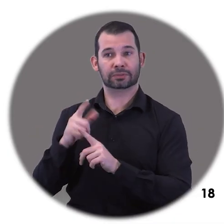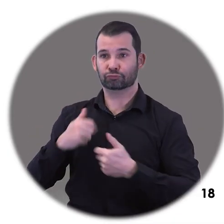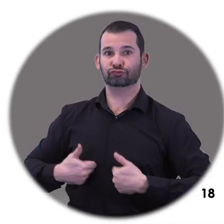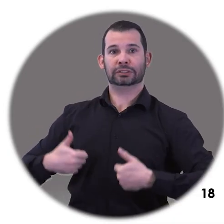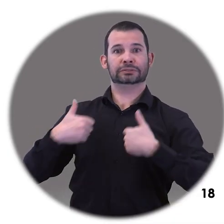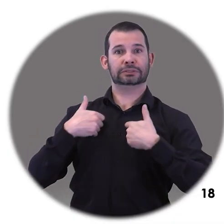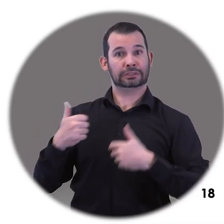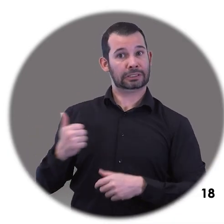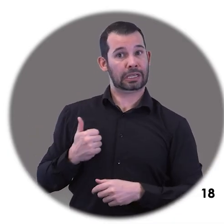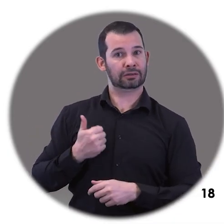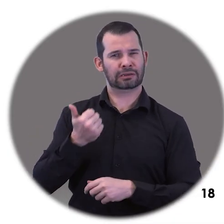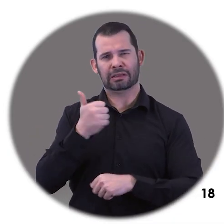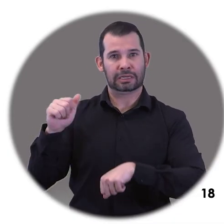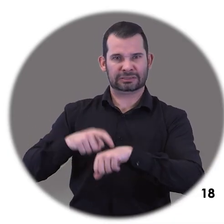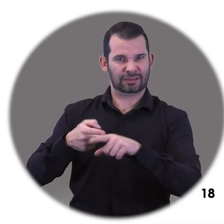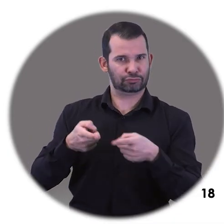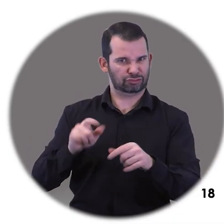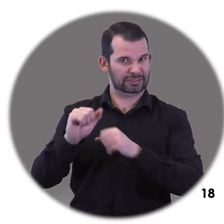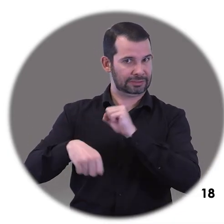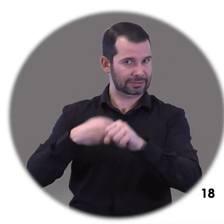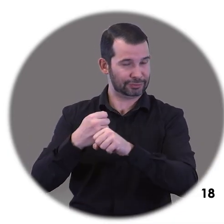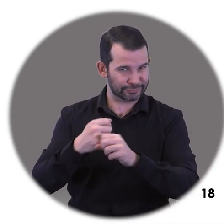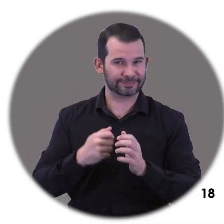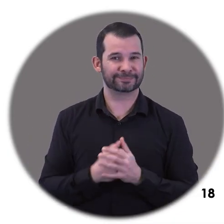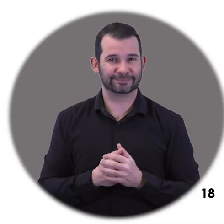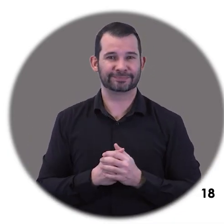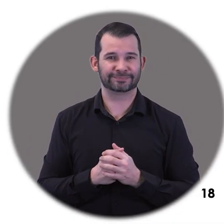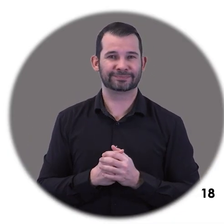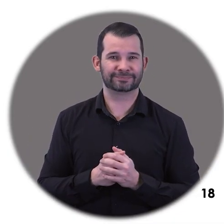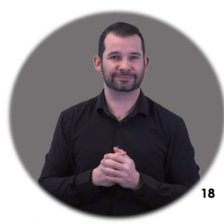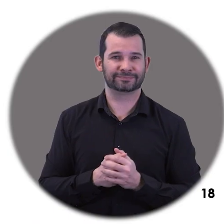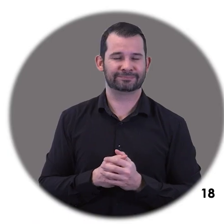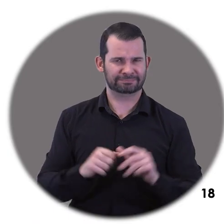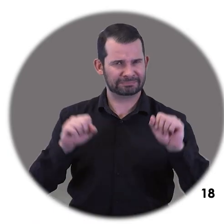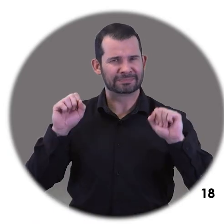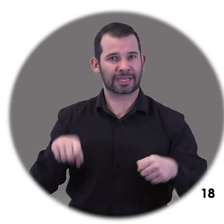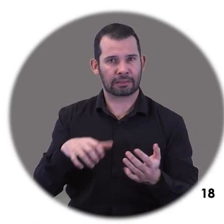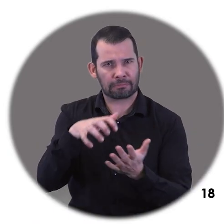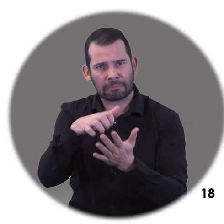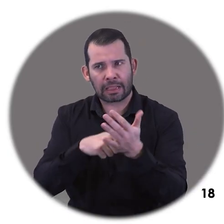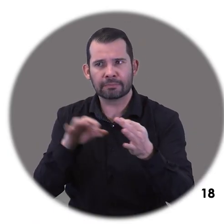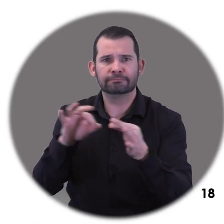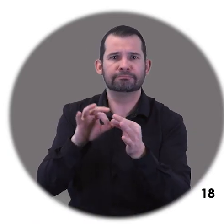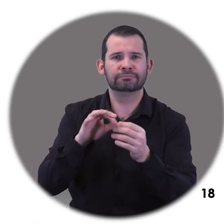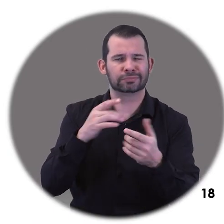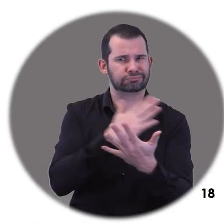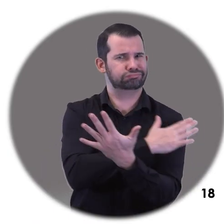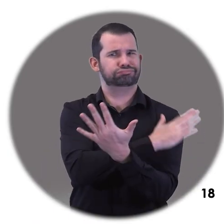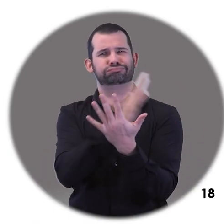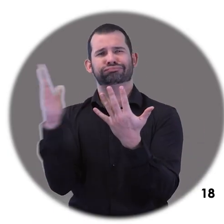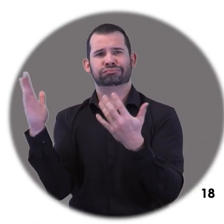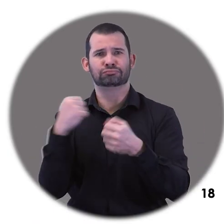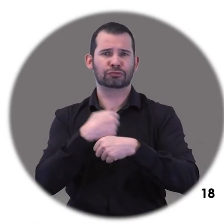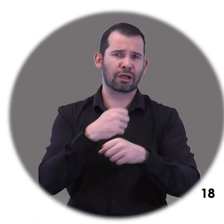who were residents of Canada at any time during the year. You can claim a wide range of products,